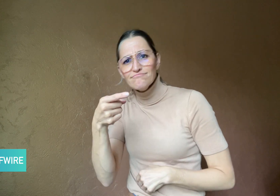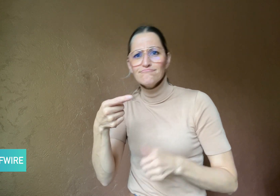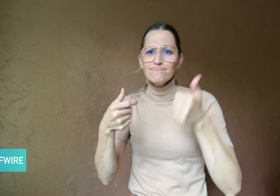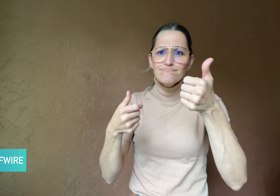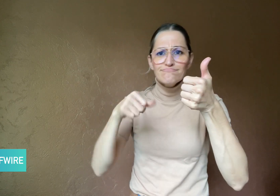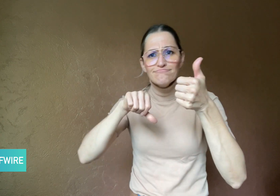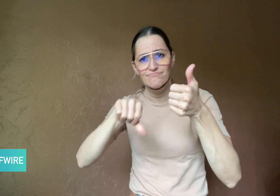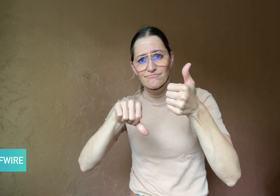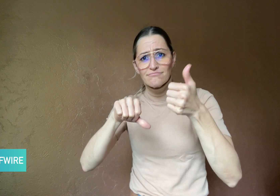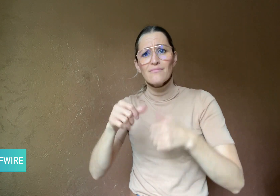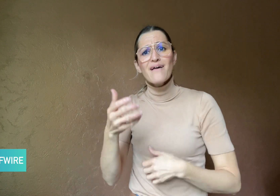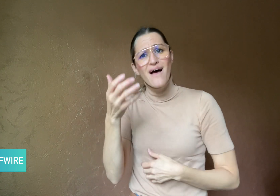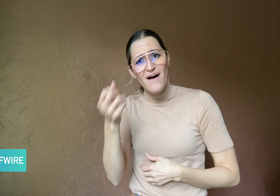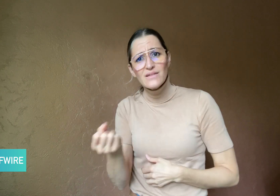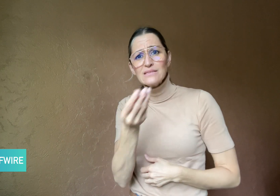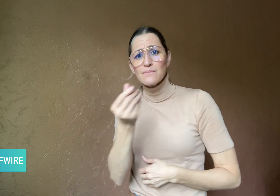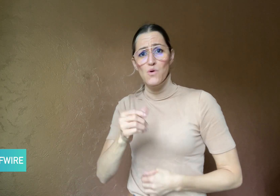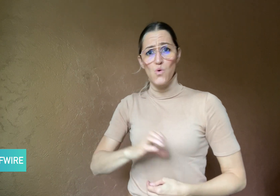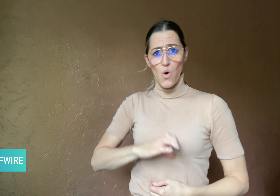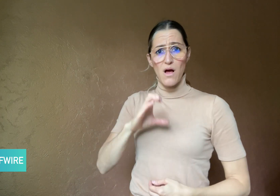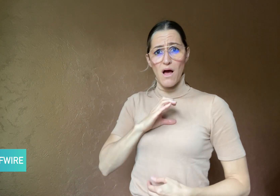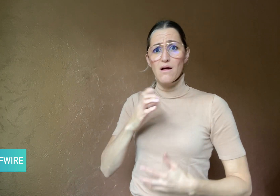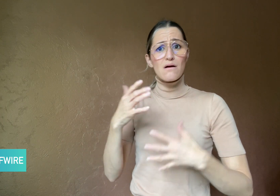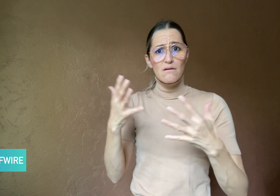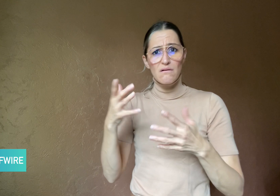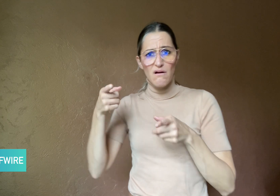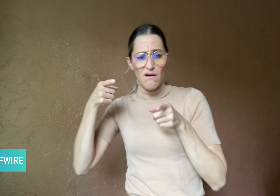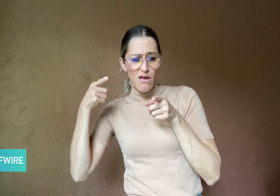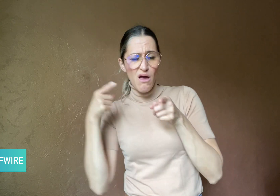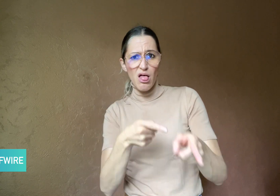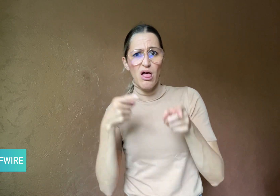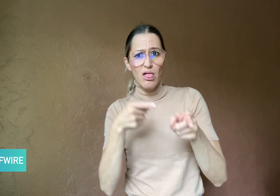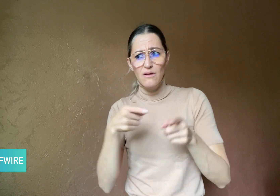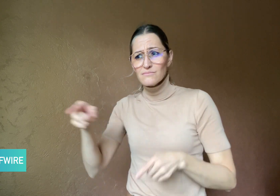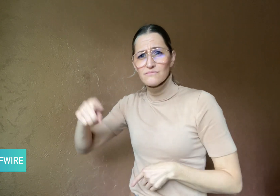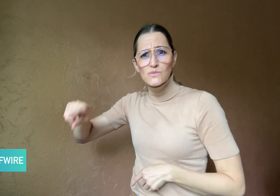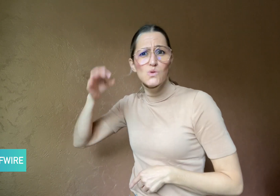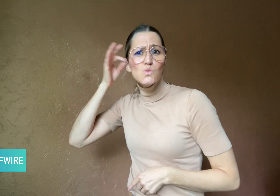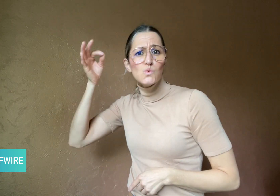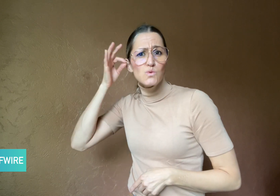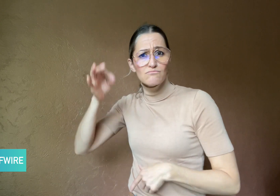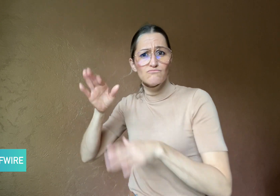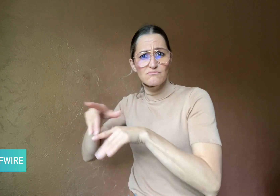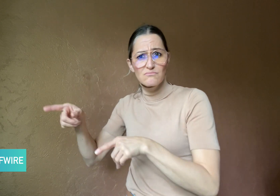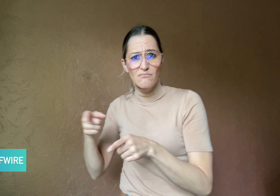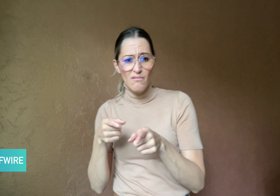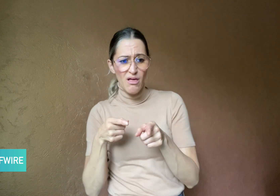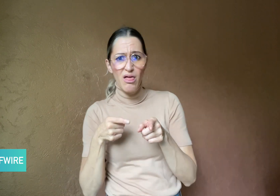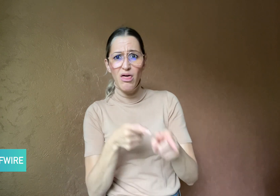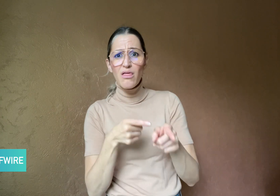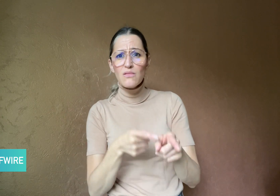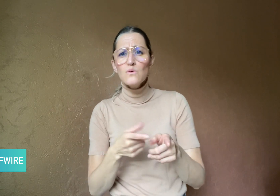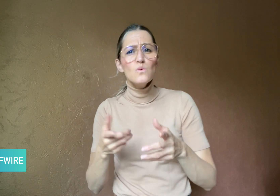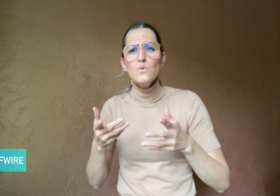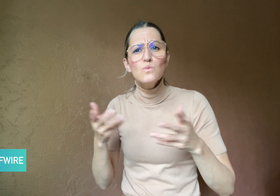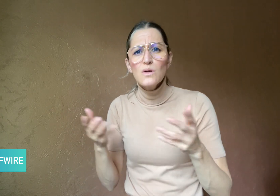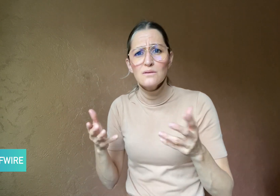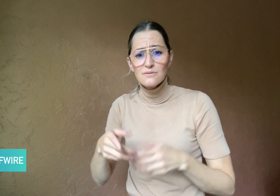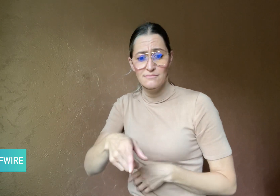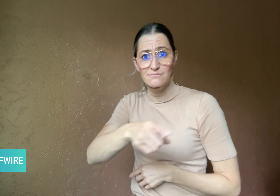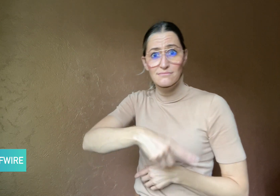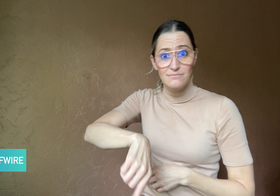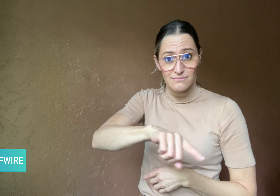Some CODAs are bullied by other hearing kids because they